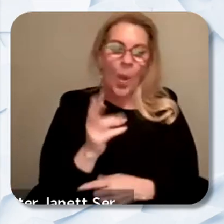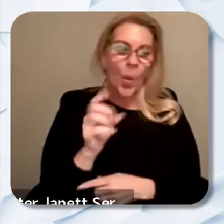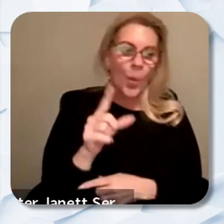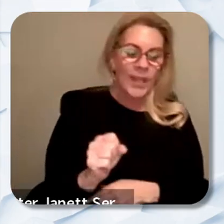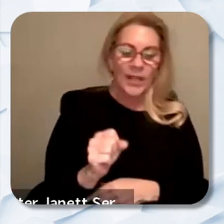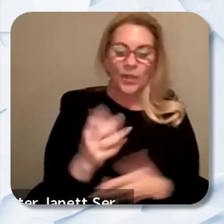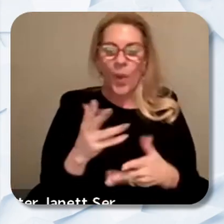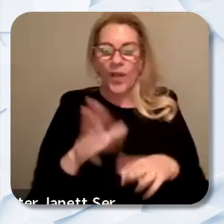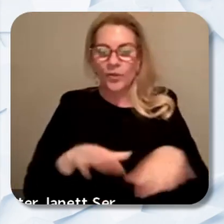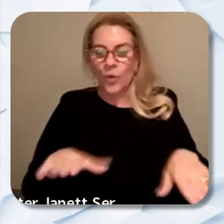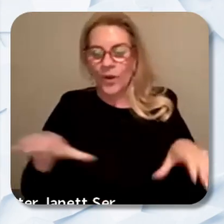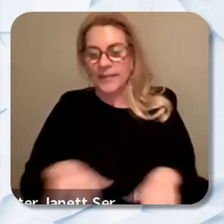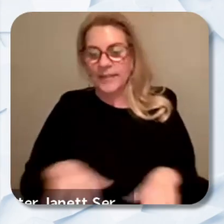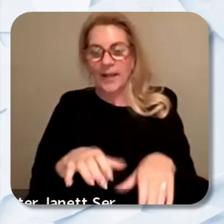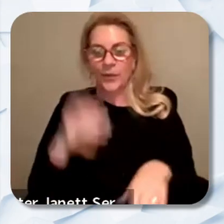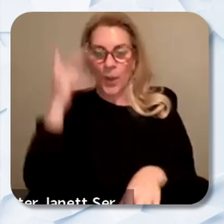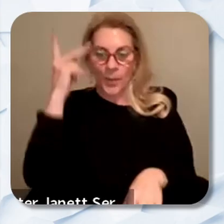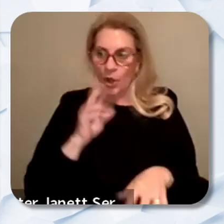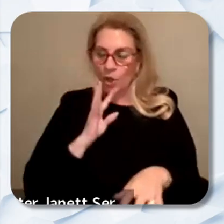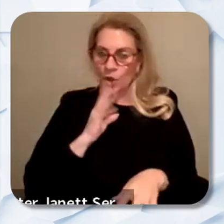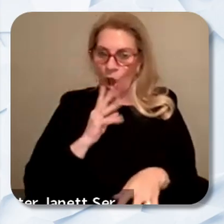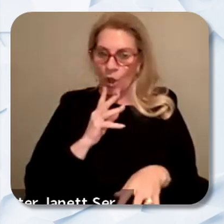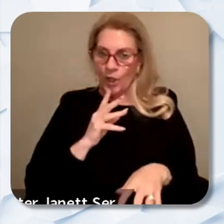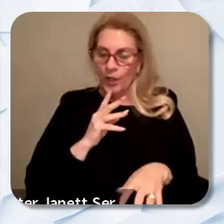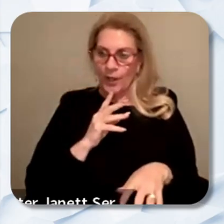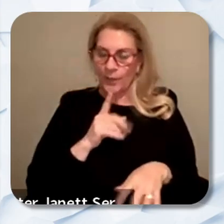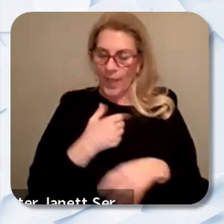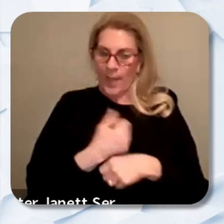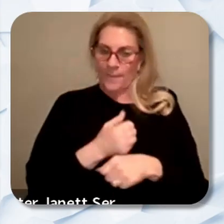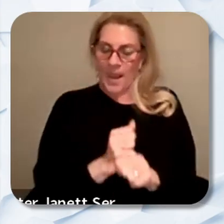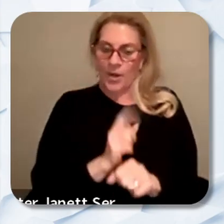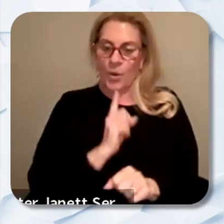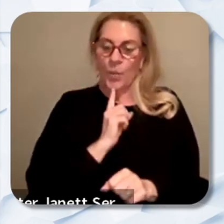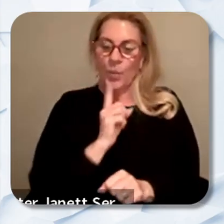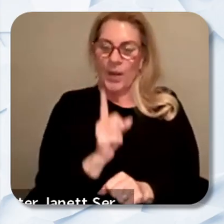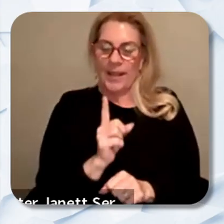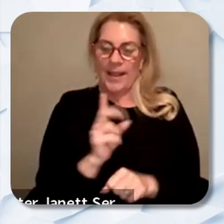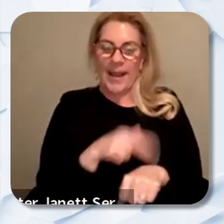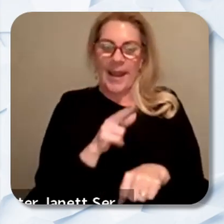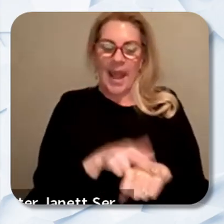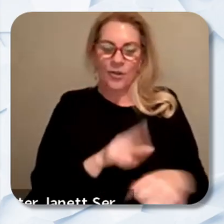done. So the parents there talking really created that that really natural like conversation not